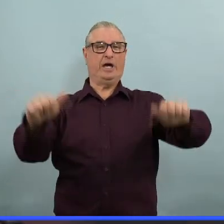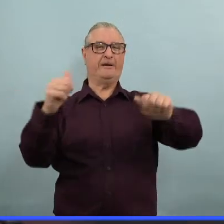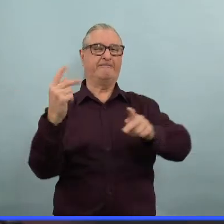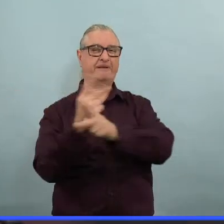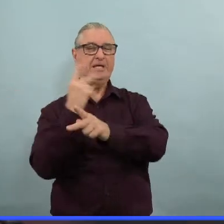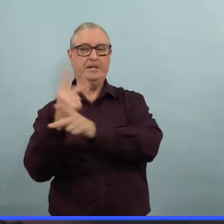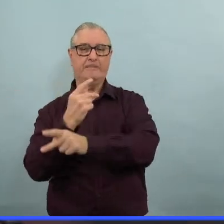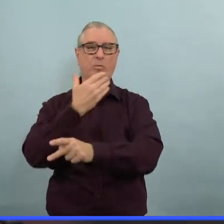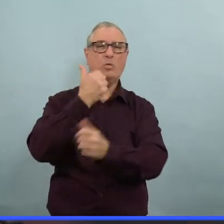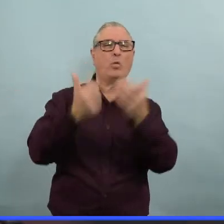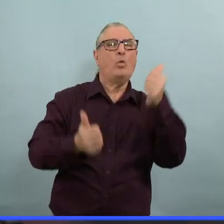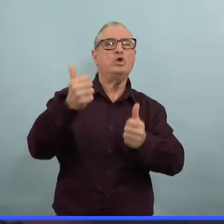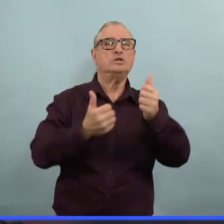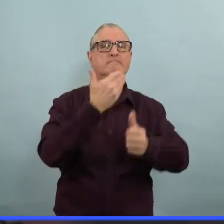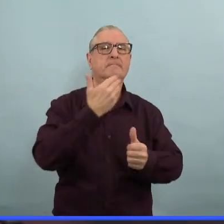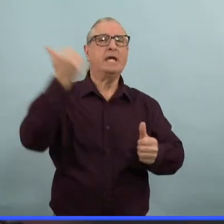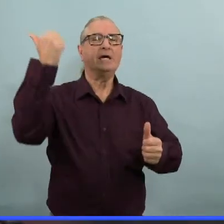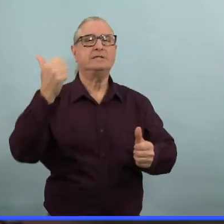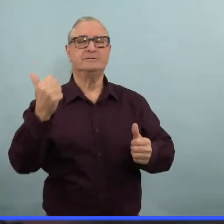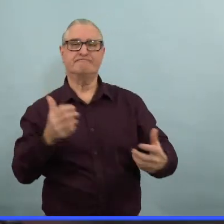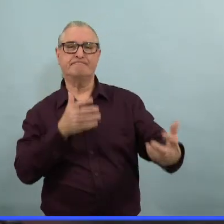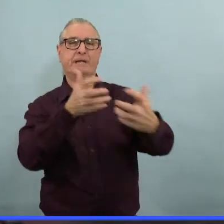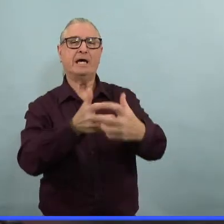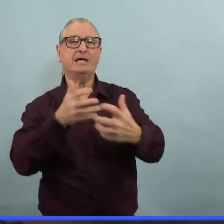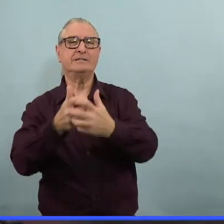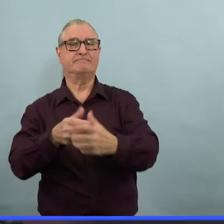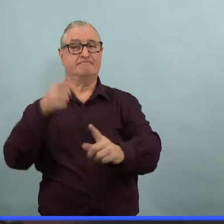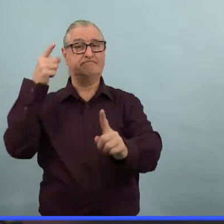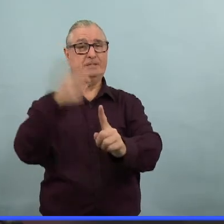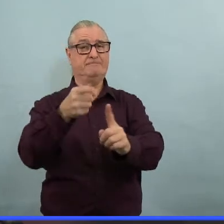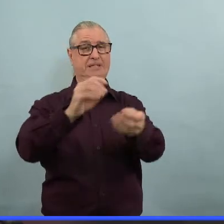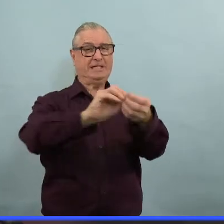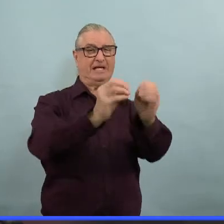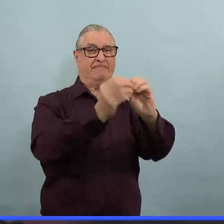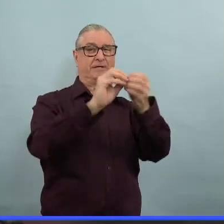to limit gatherings in the private residence uh it's it's important but i think most of